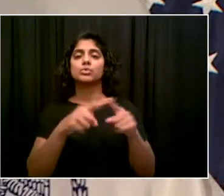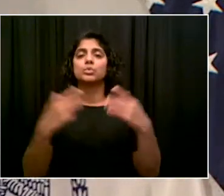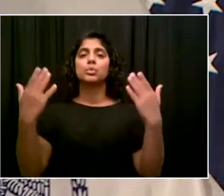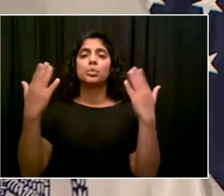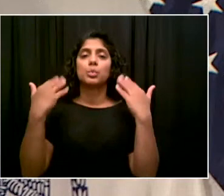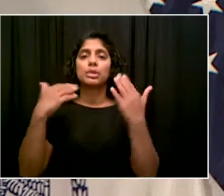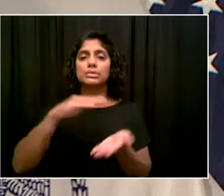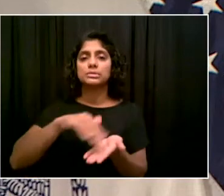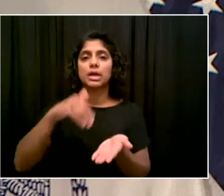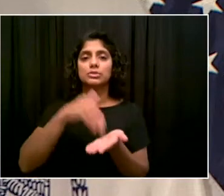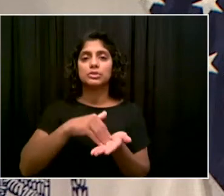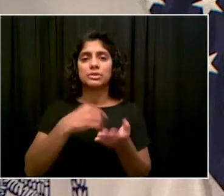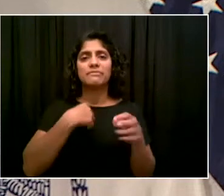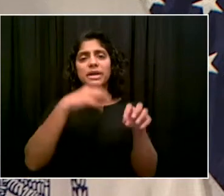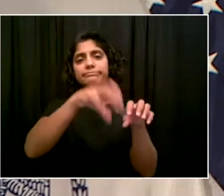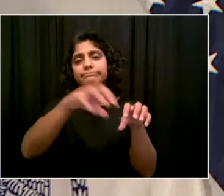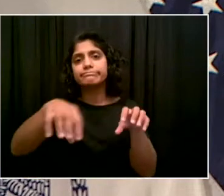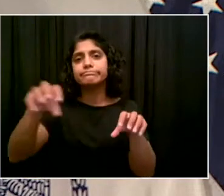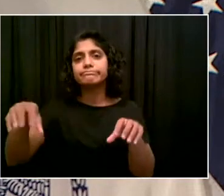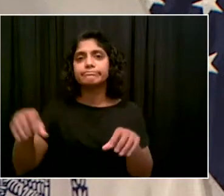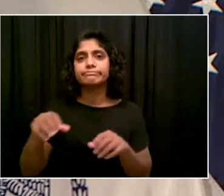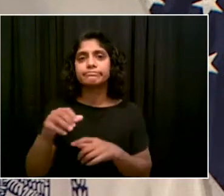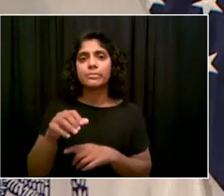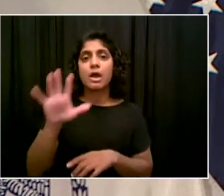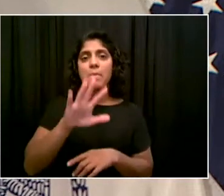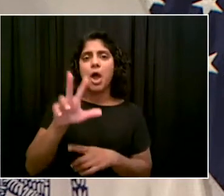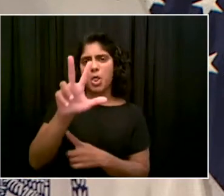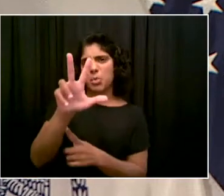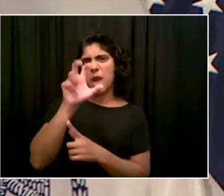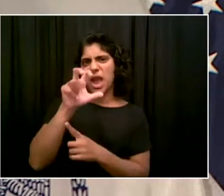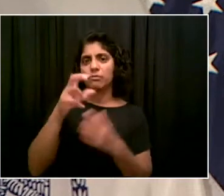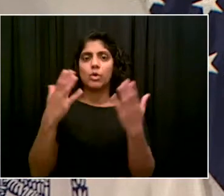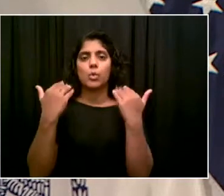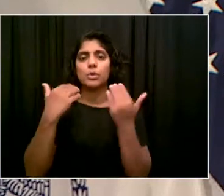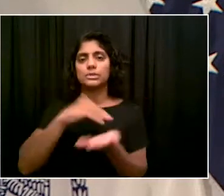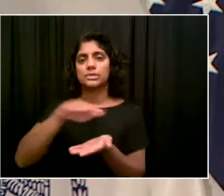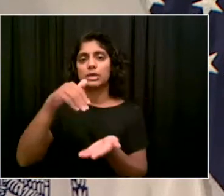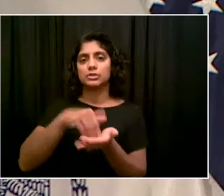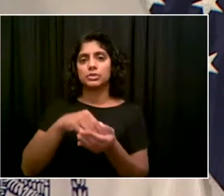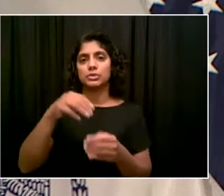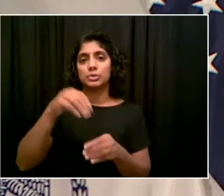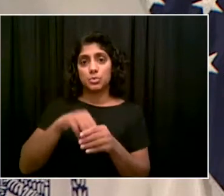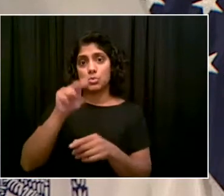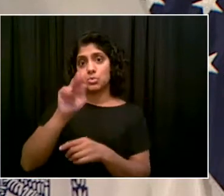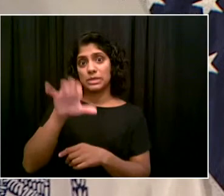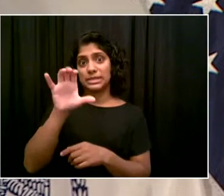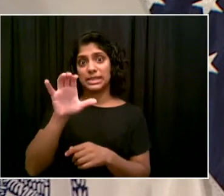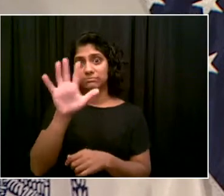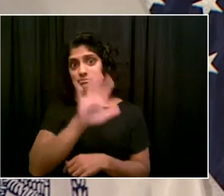WE HAVE 300 COOLING CENTERS OPEN ACROSS THE FIVE BOROUGHS, EXTENDED HOURS